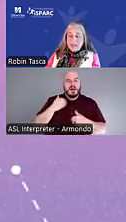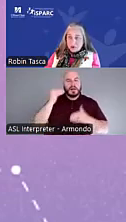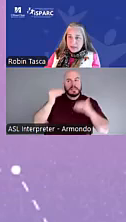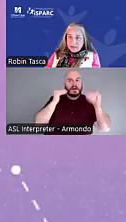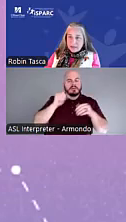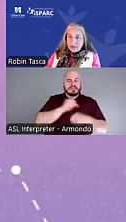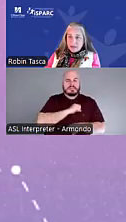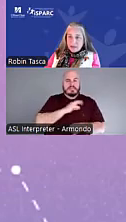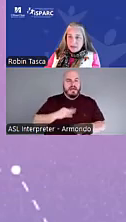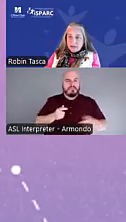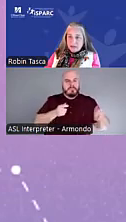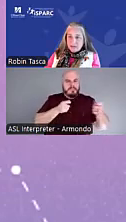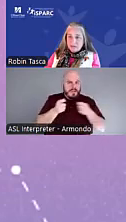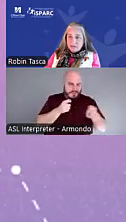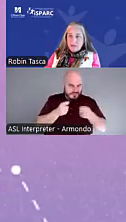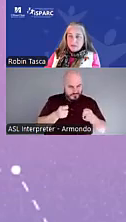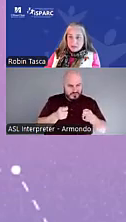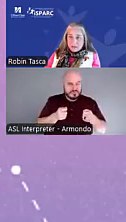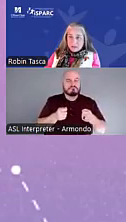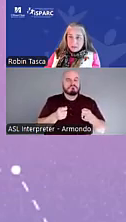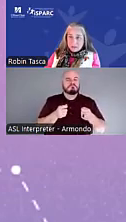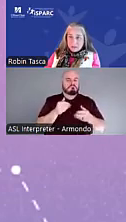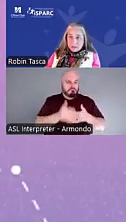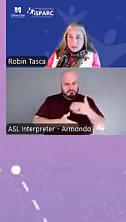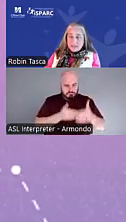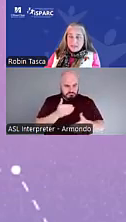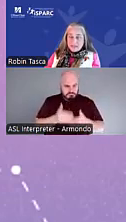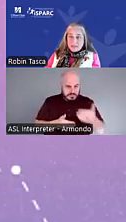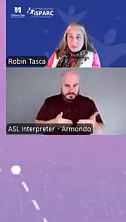And we have a variety of those with lived experience,